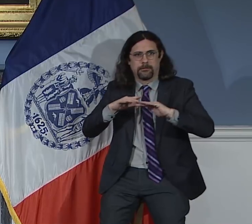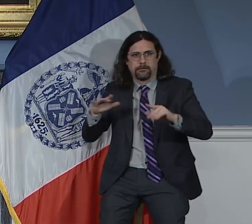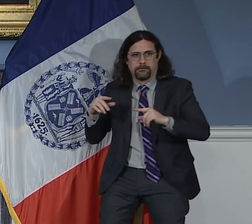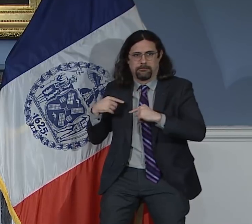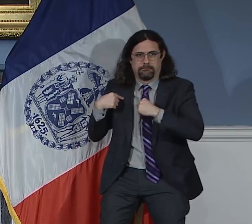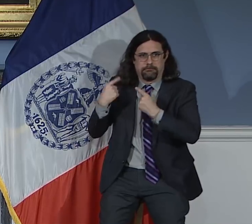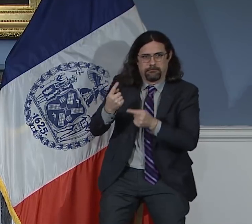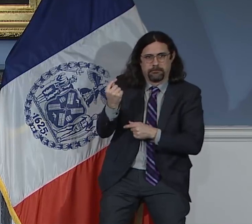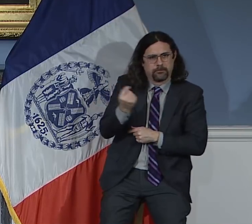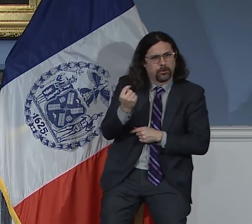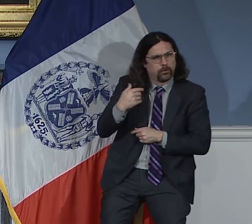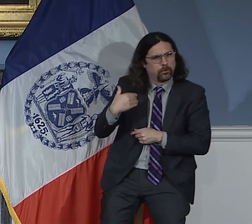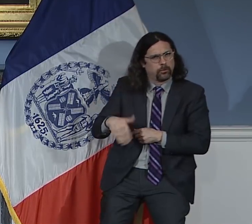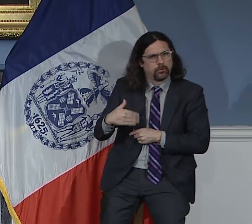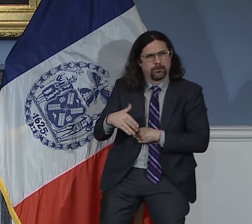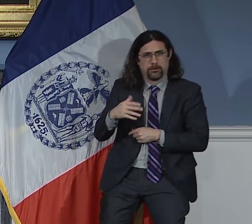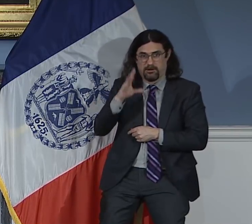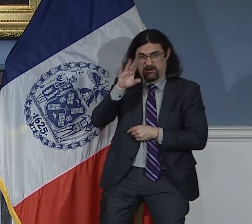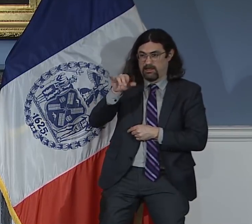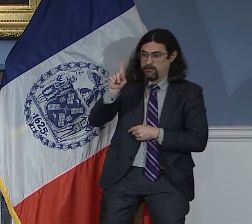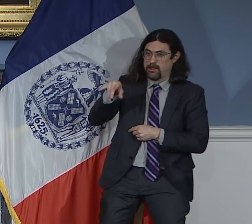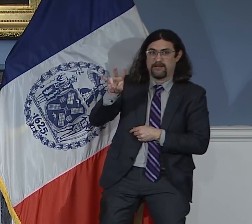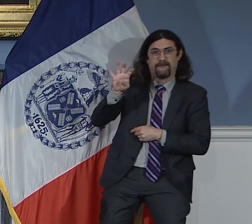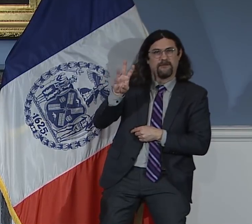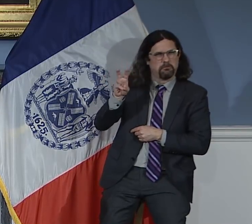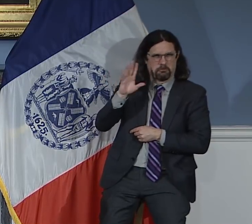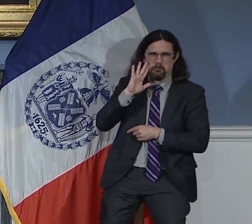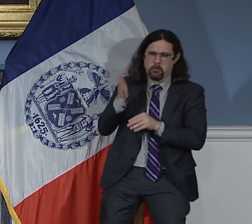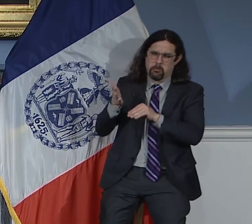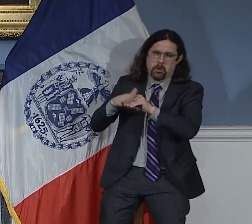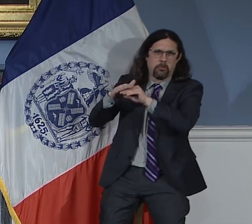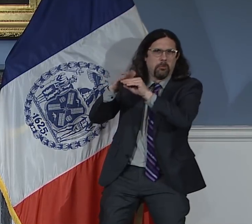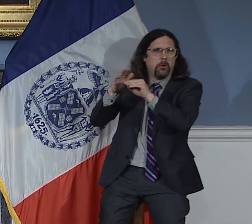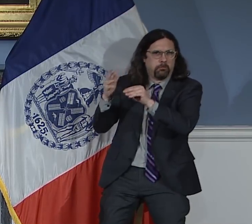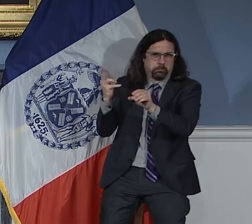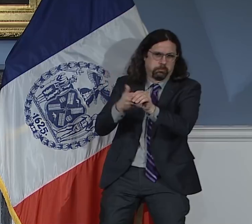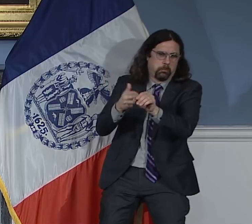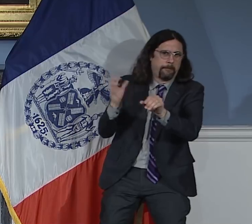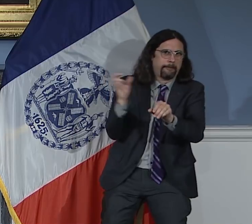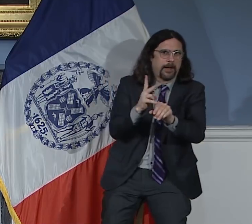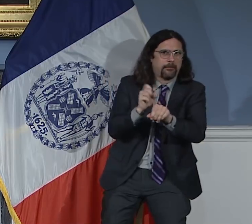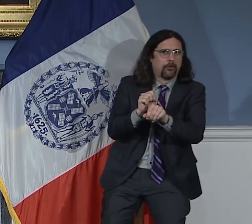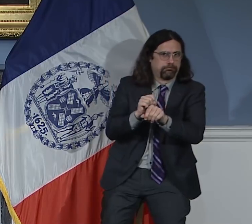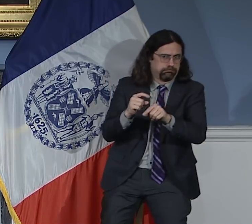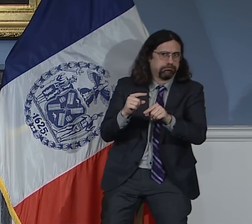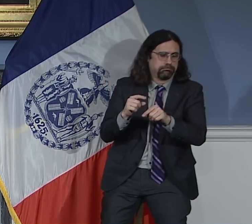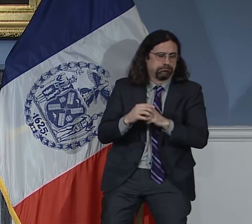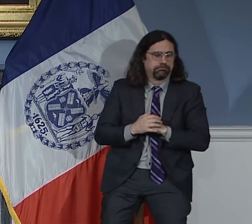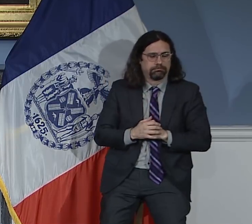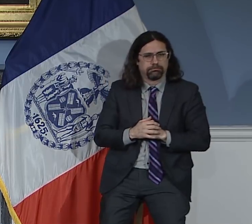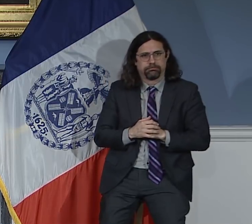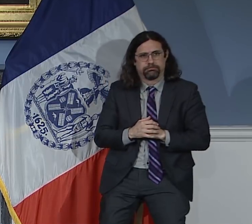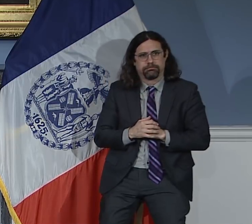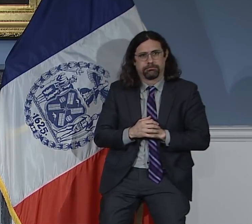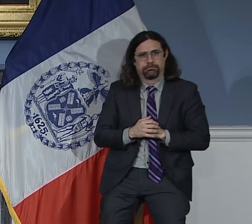SHOULD BE VERY, VERY PROUD OF, AND I AM CERTAIN THOSEUM NBE RS LLWI OGRW. THIS IS GOING TO BE ONE OF THE